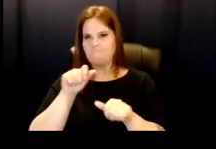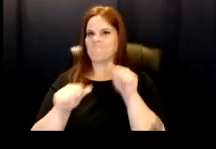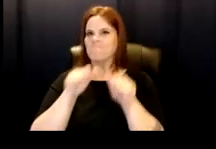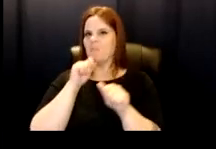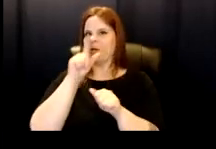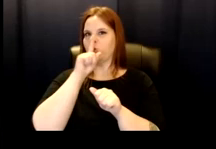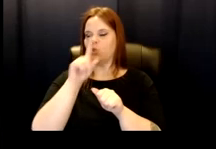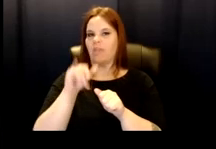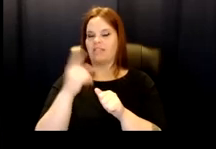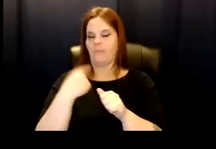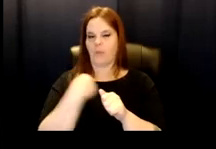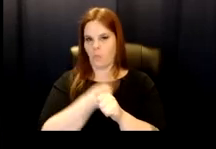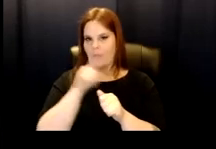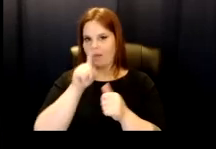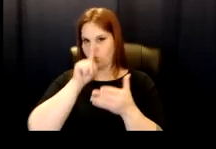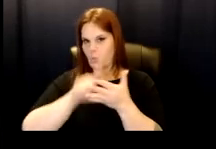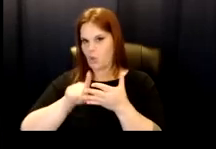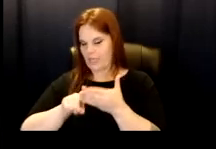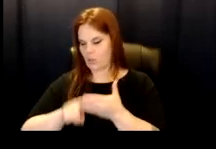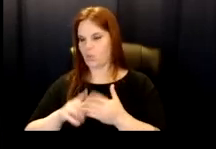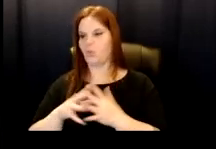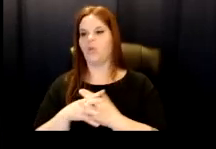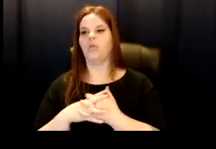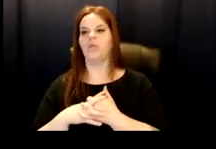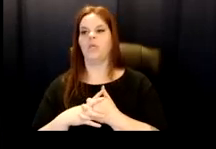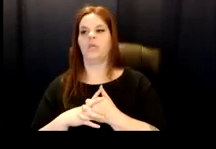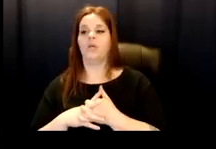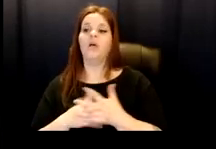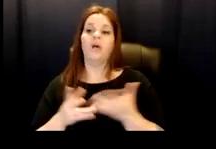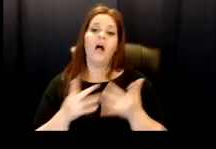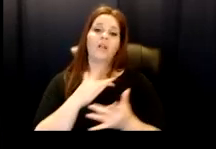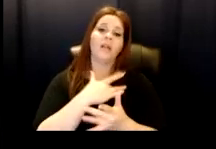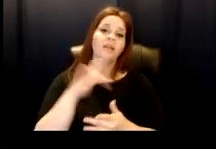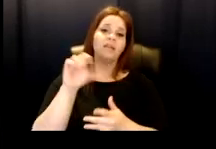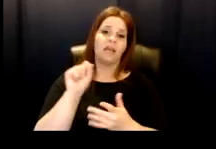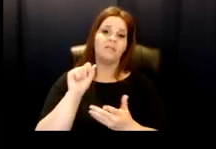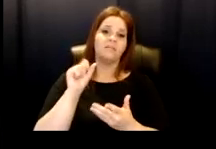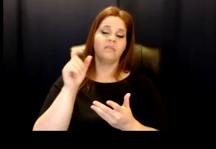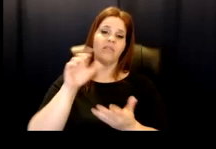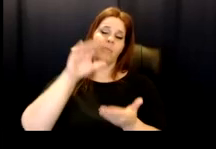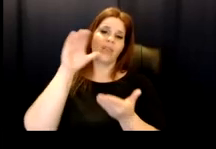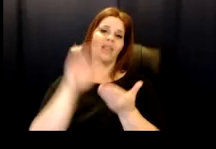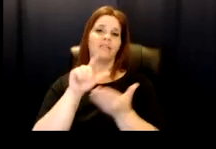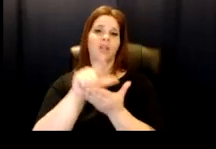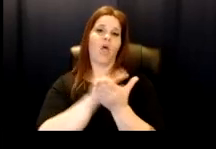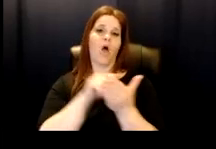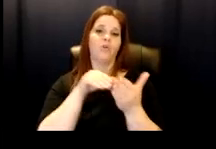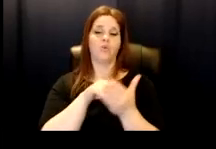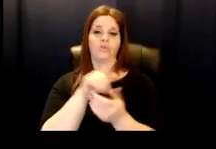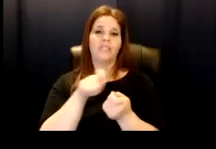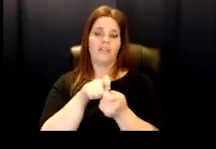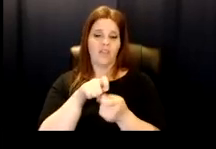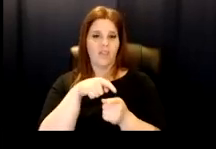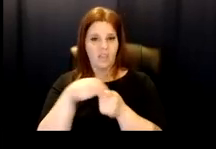have to look into. They are likely has been fewer lawsuits specifically related to that.